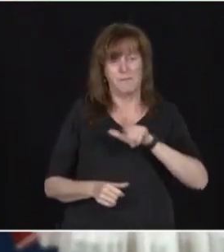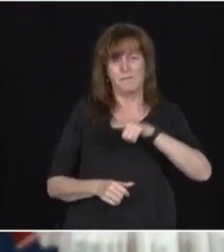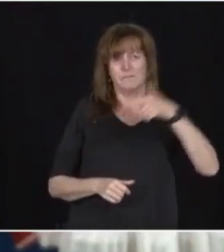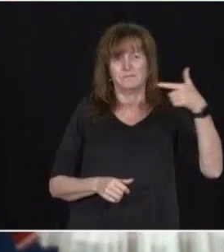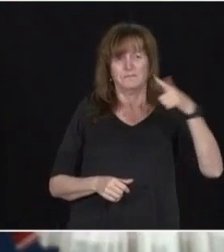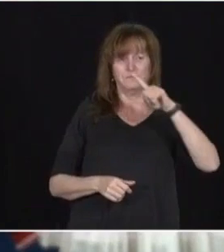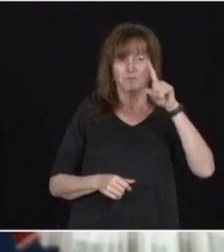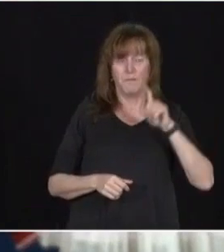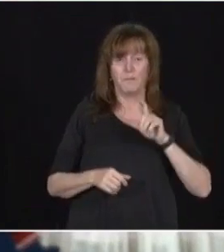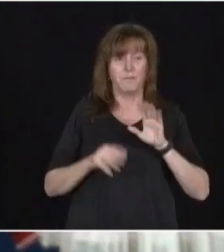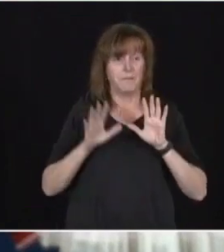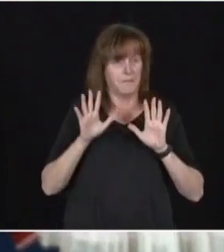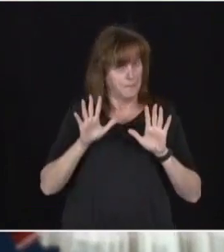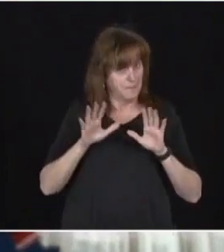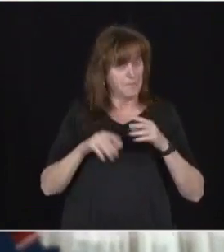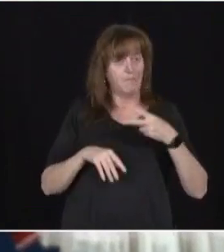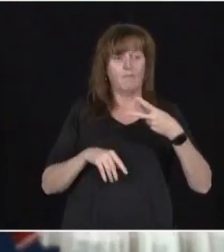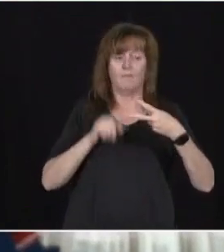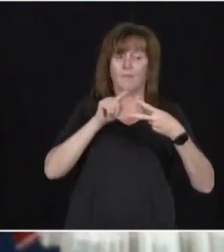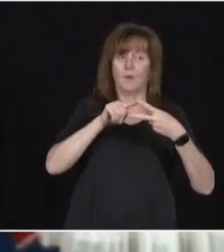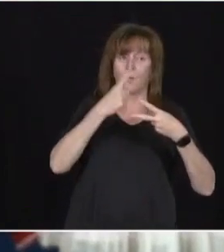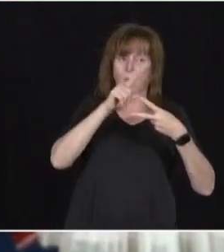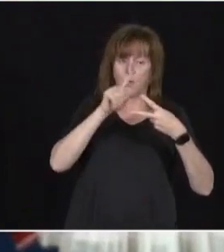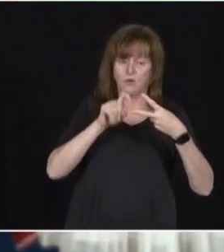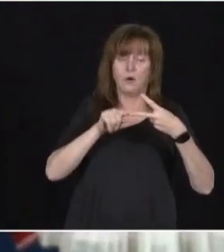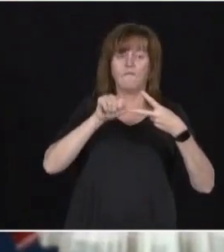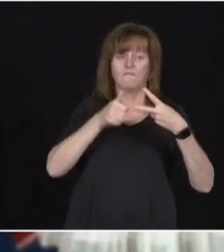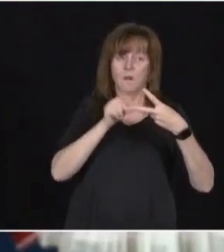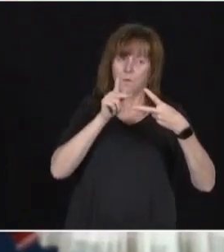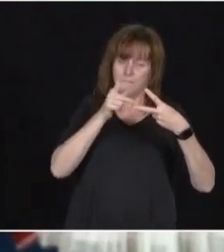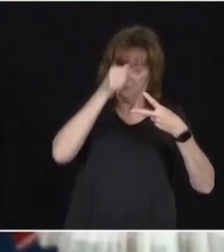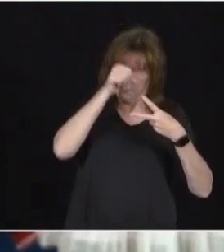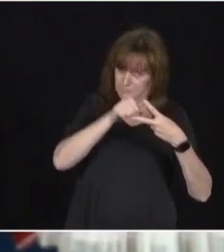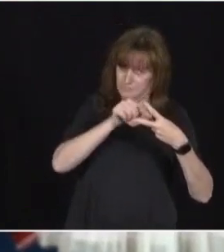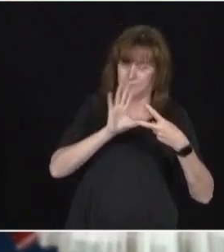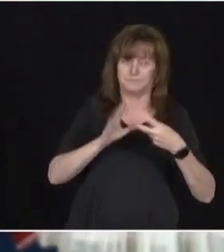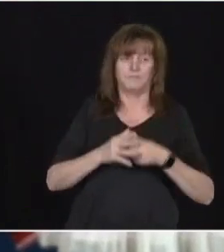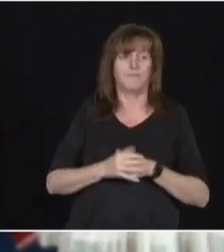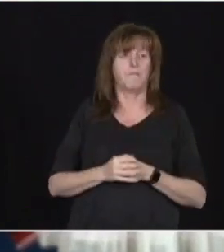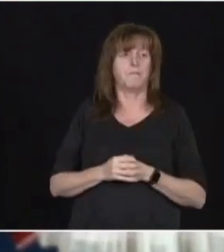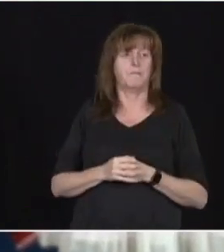Just one reminder, it's one question, one follow-up. First question.